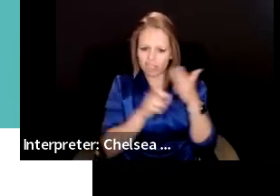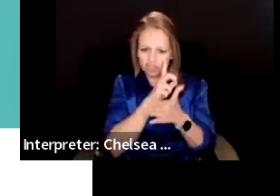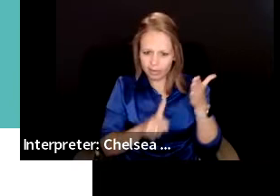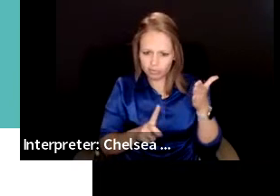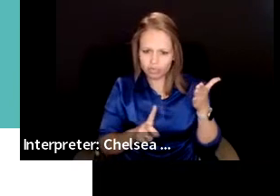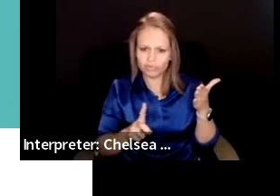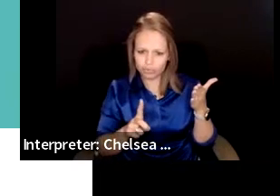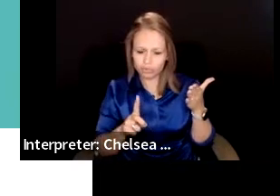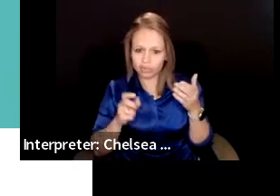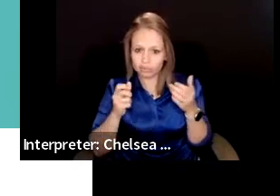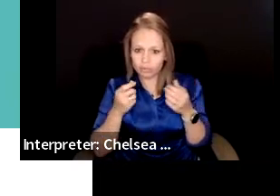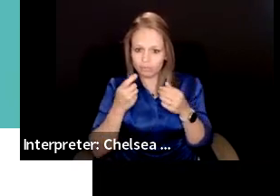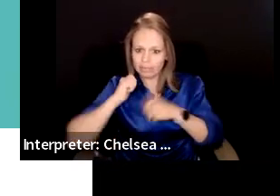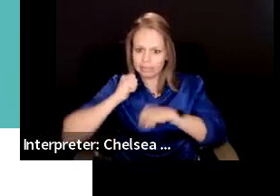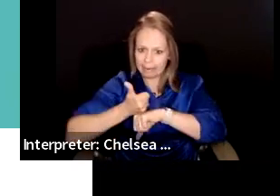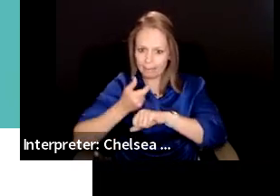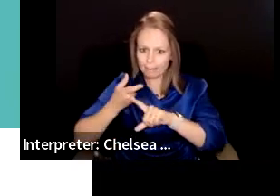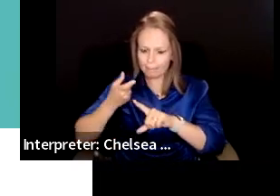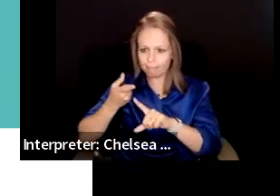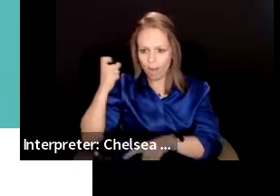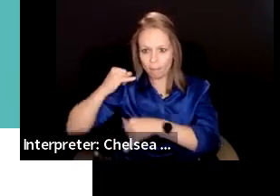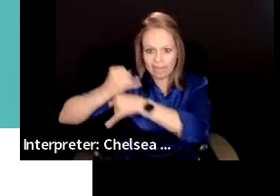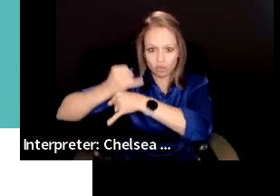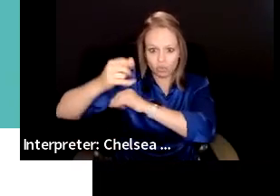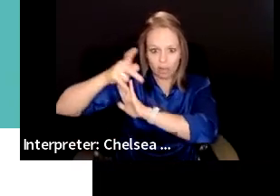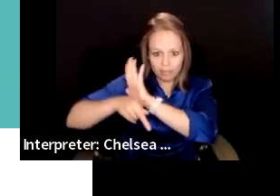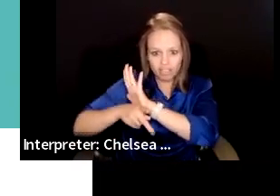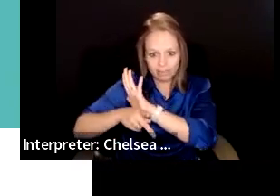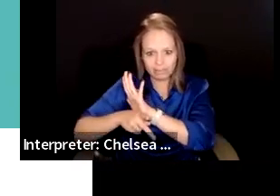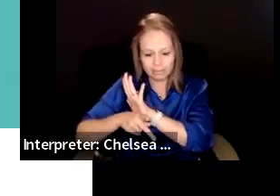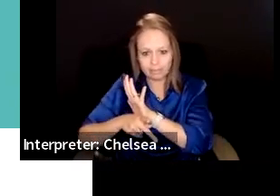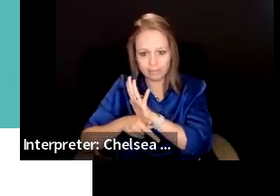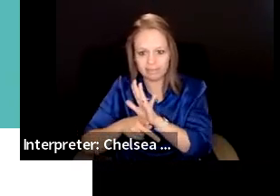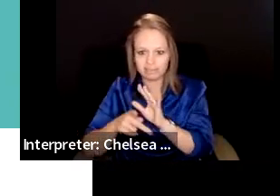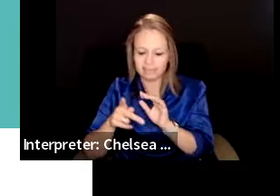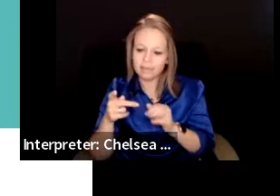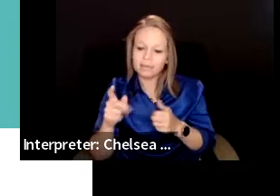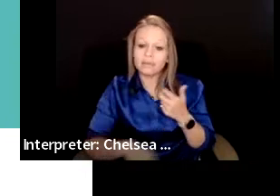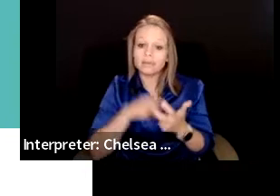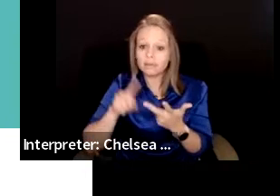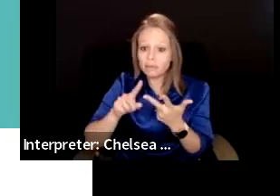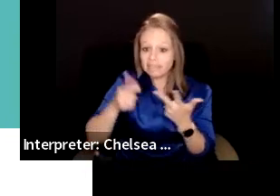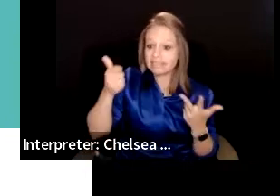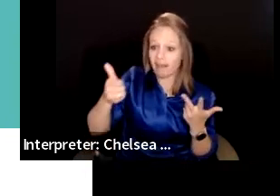And in this particular case we are talking about where people particularly except those judgments from societal and structural levels